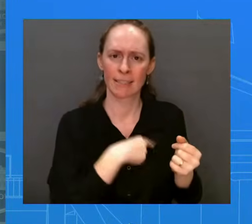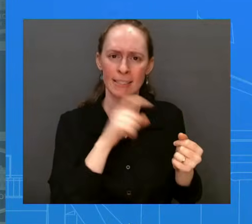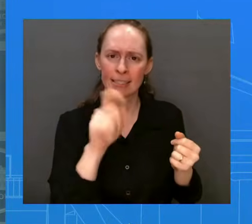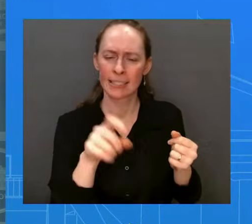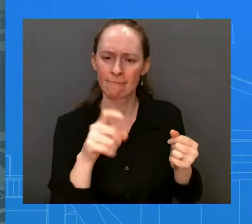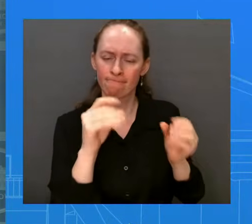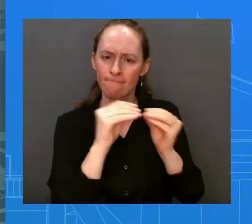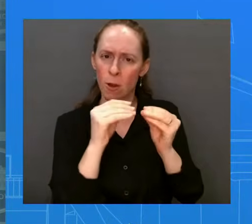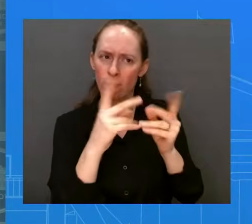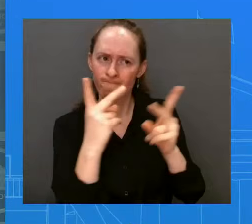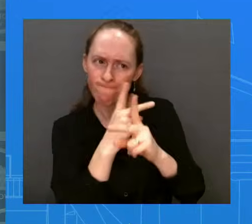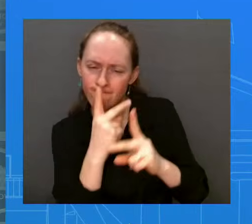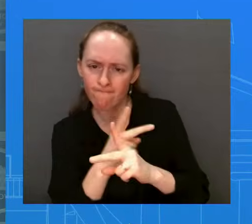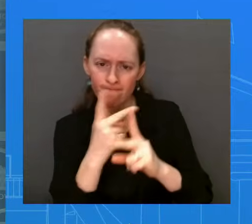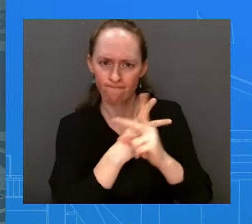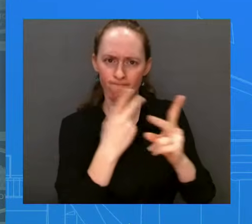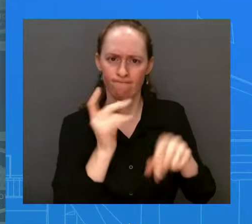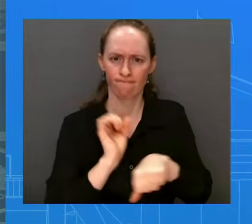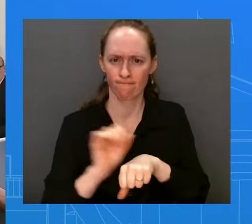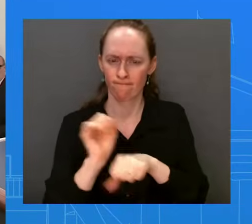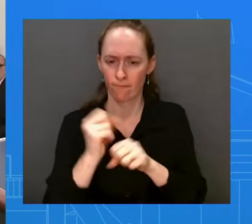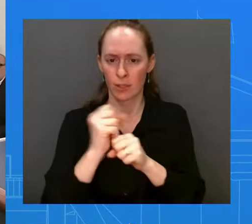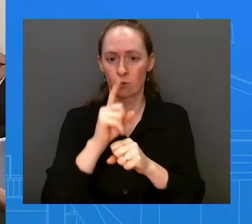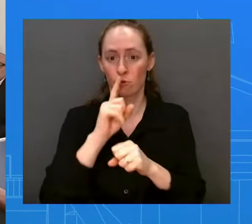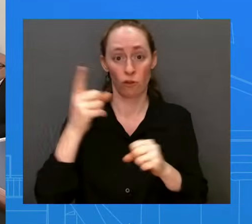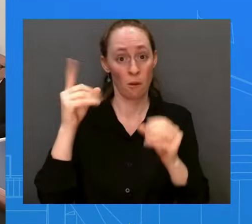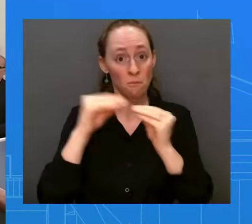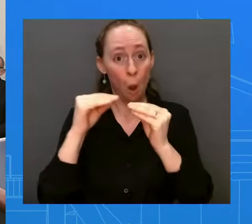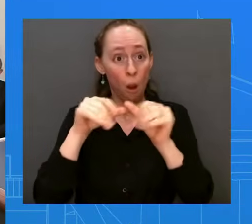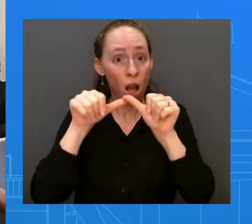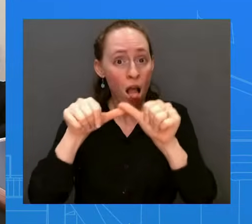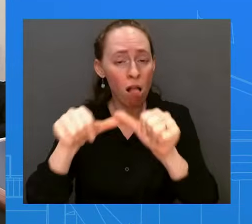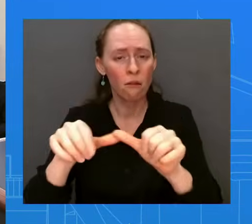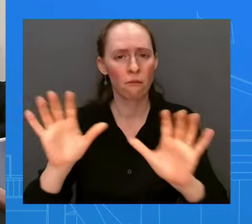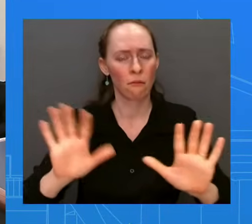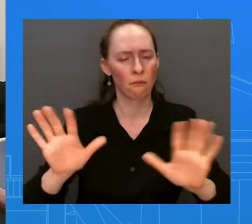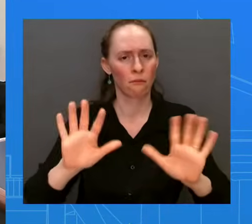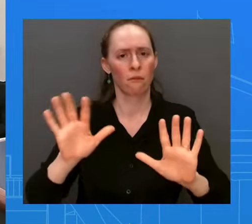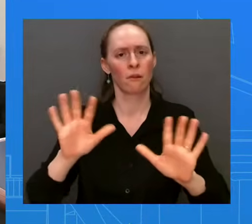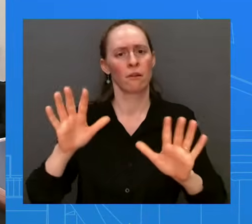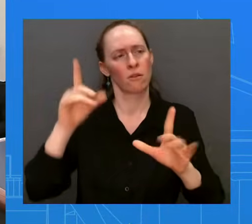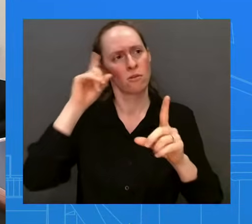Ms. Jean-Pierre: Okay. Go ahead, Colleen. The Press: John, if the objects don't pose a military threat